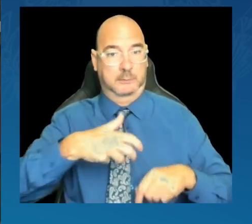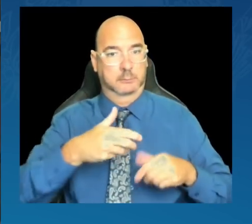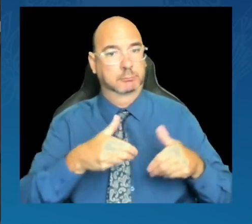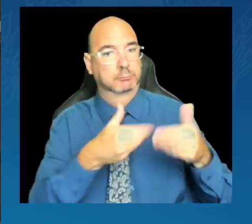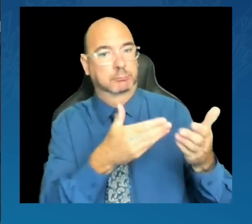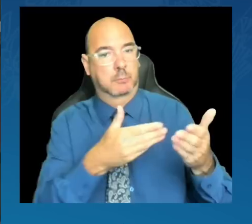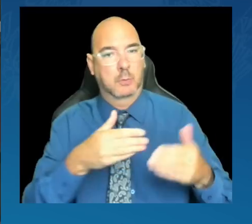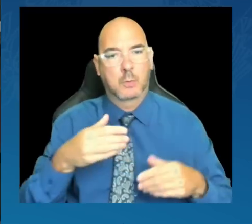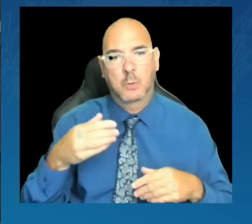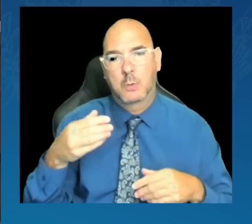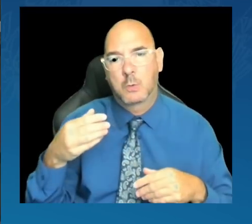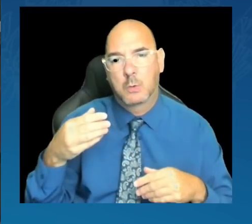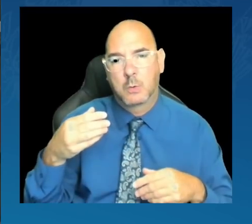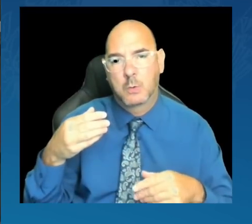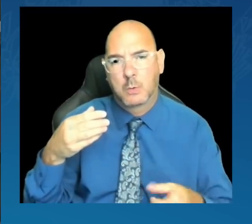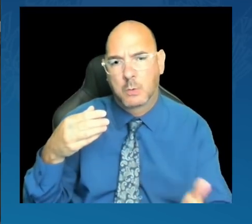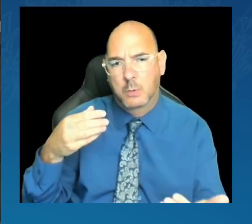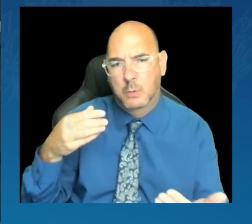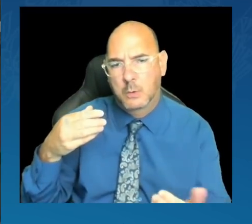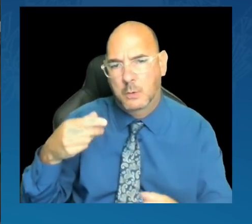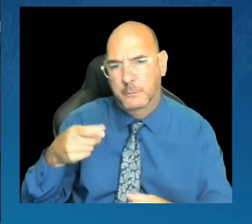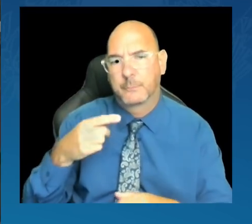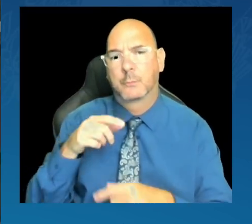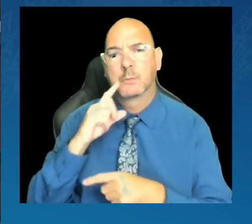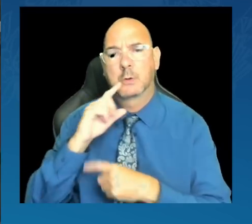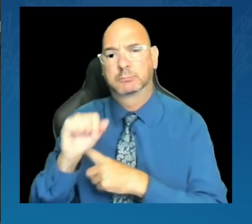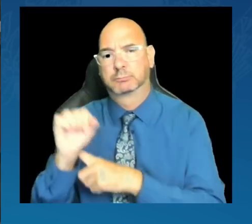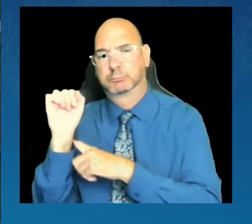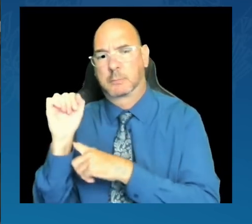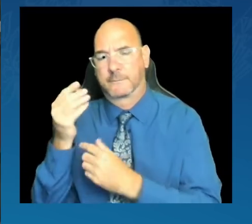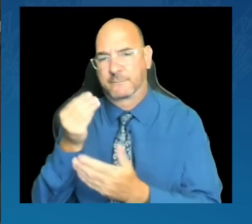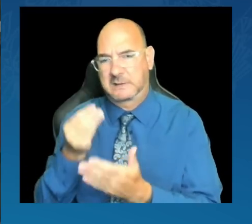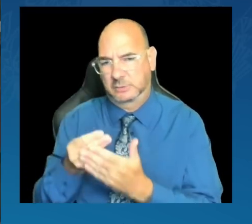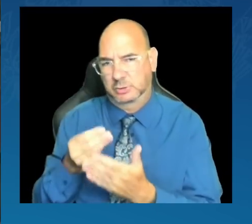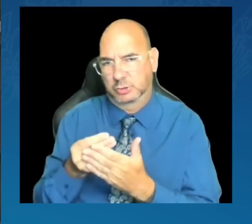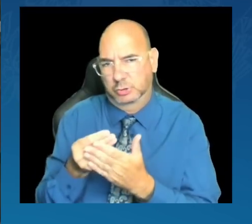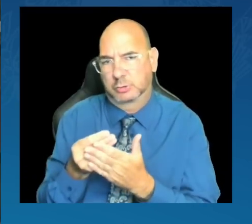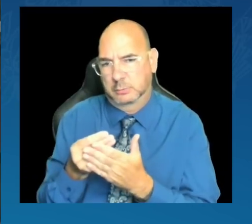We'll see. A debate on abortion is ultimately an unwinnable culture war.